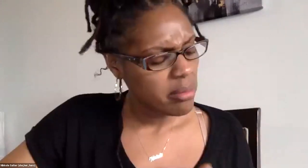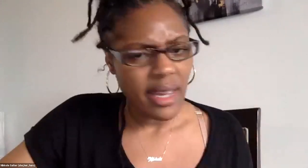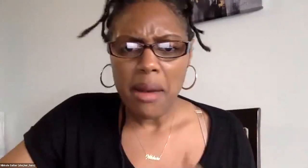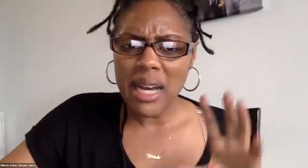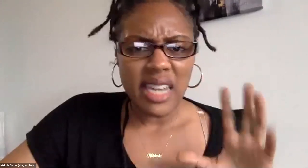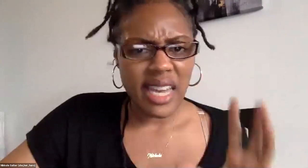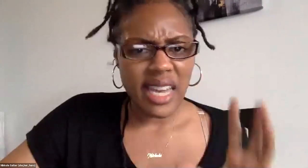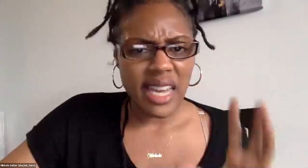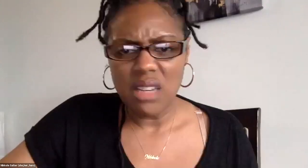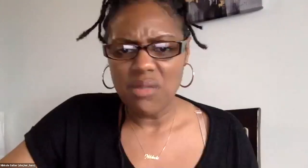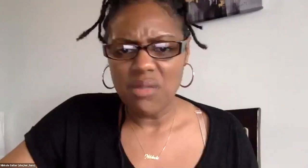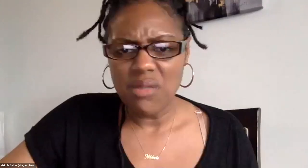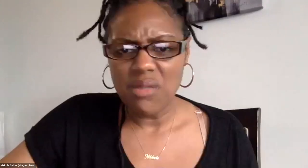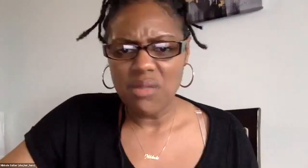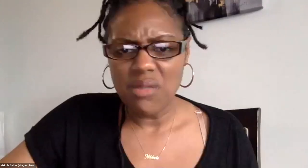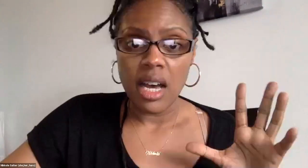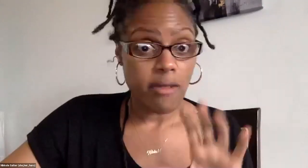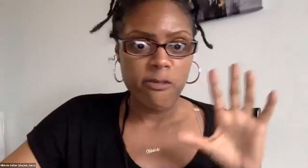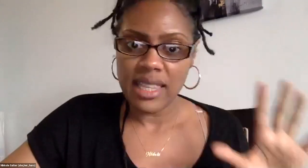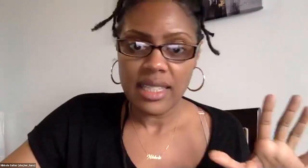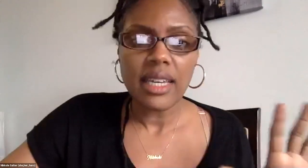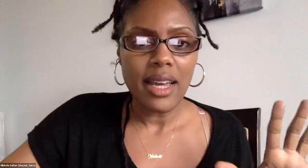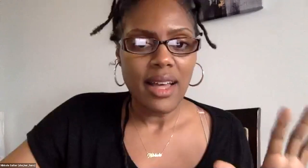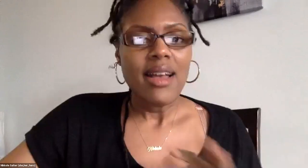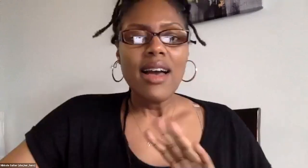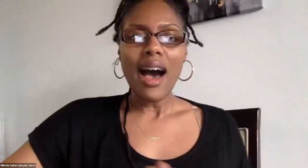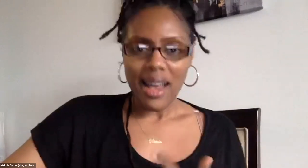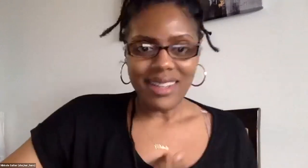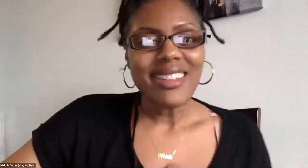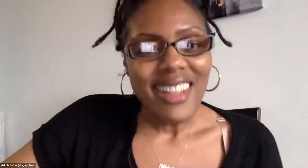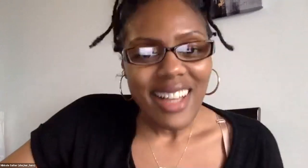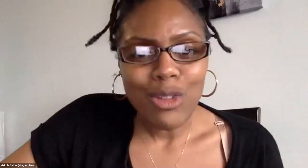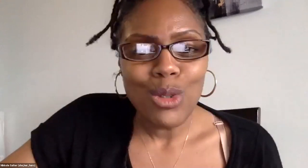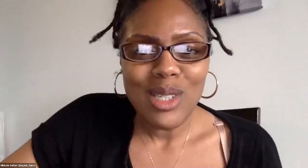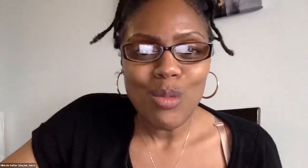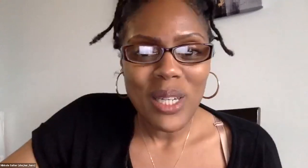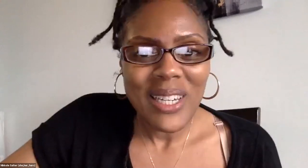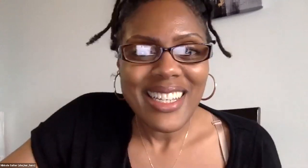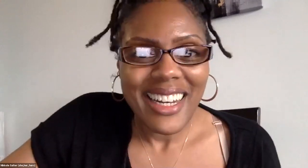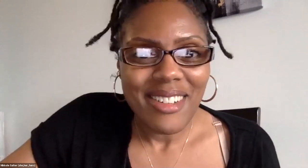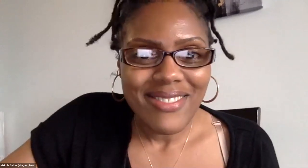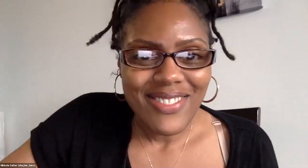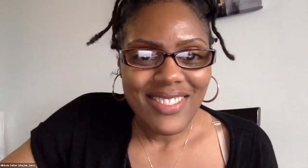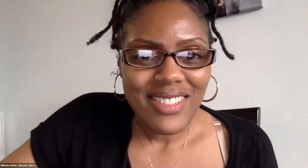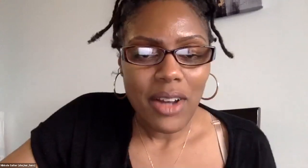my nation even coming undone violently, I am choosing to be excited.